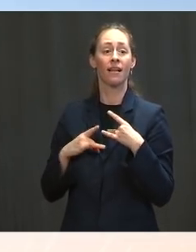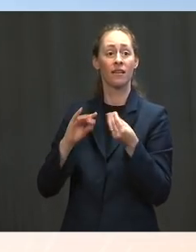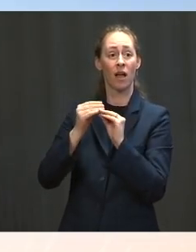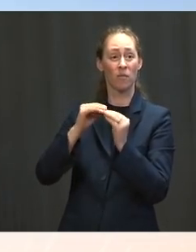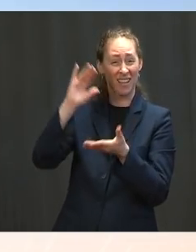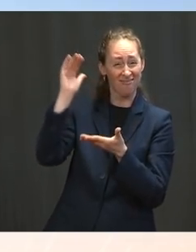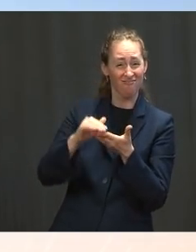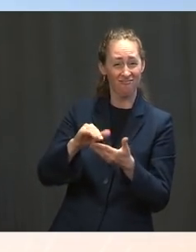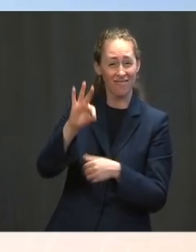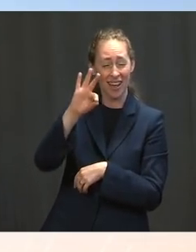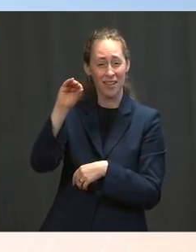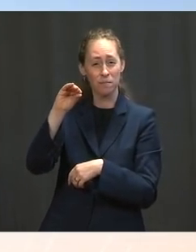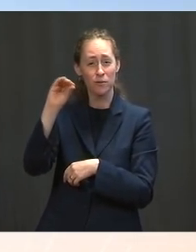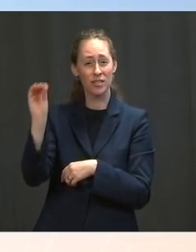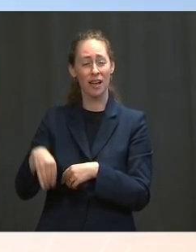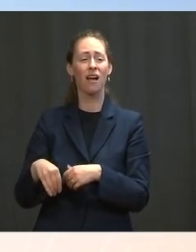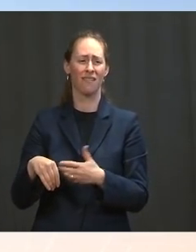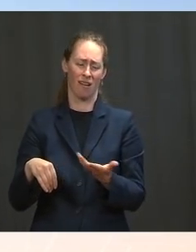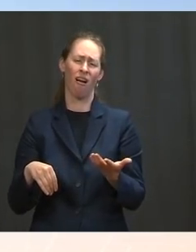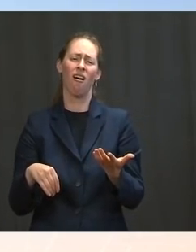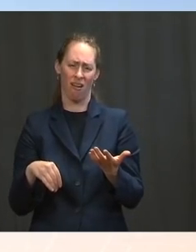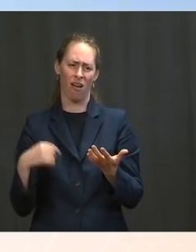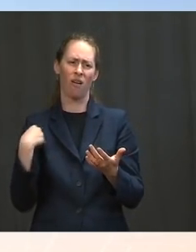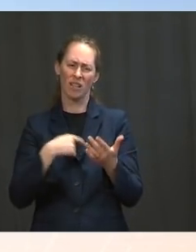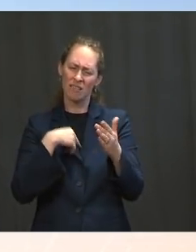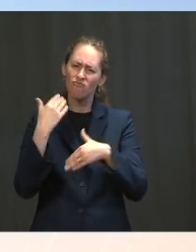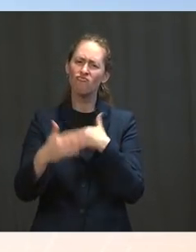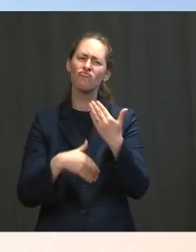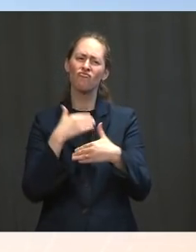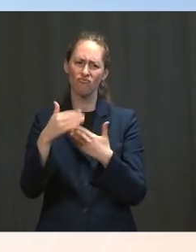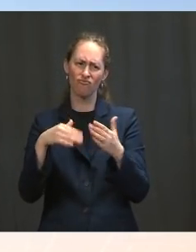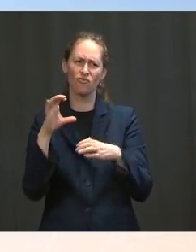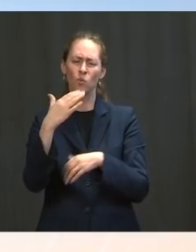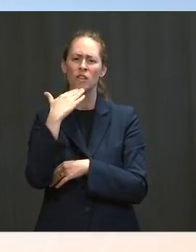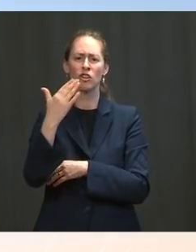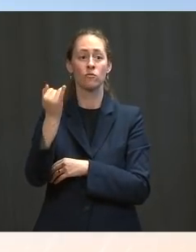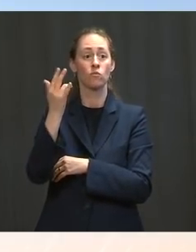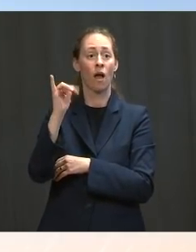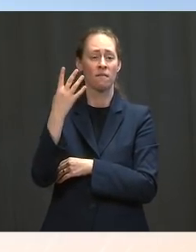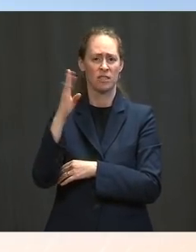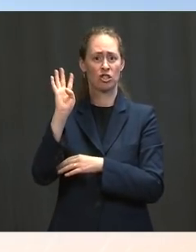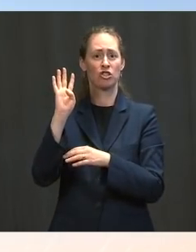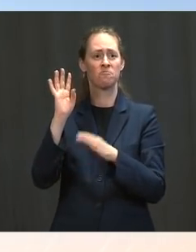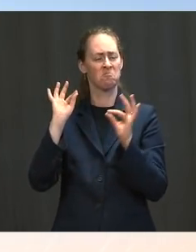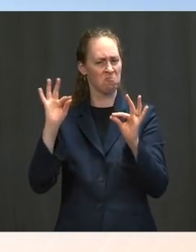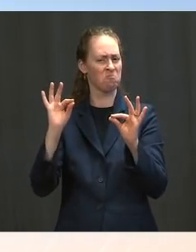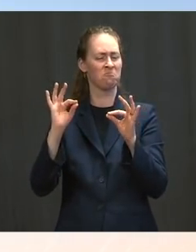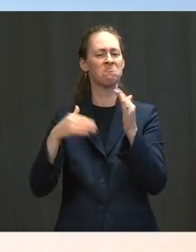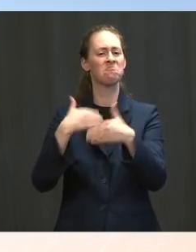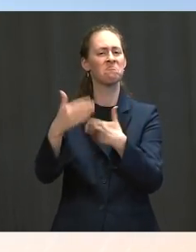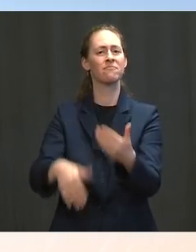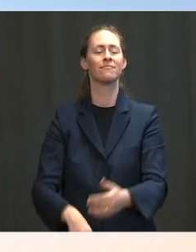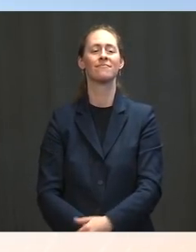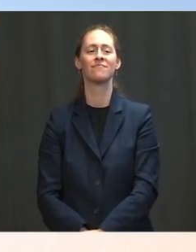But again, we're going to continue to press ahead, even after July 4th. The Press: So the other question was: Afghan military leaders say the U.S. military left